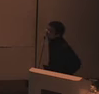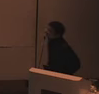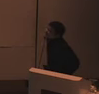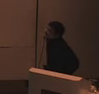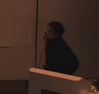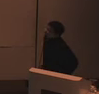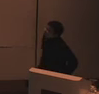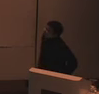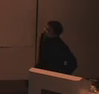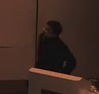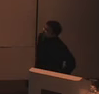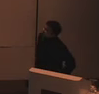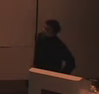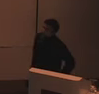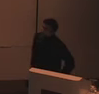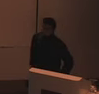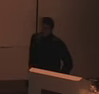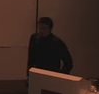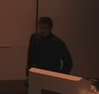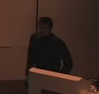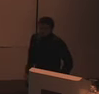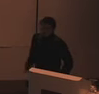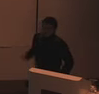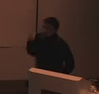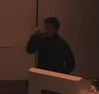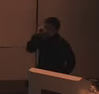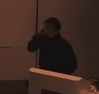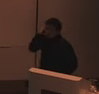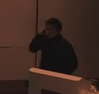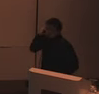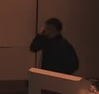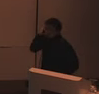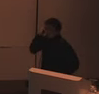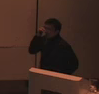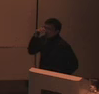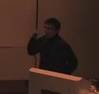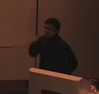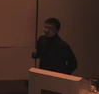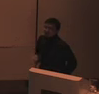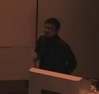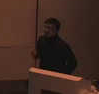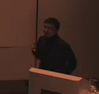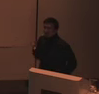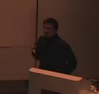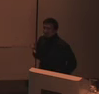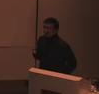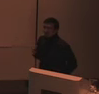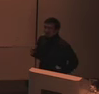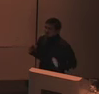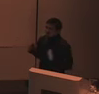This is a private house. And yeah, I was talking about the cave,